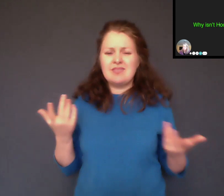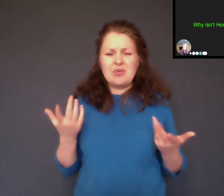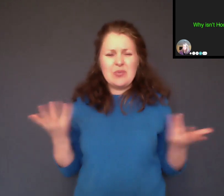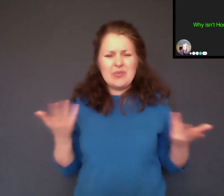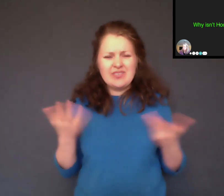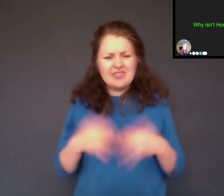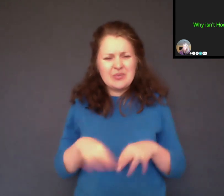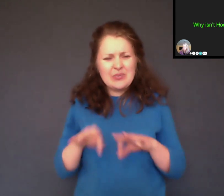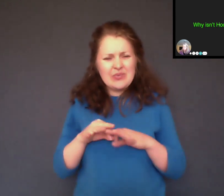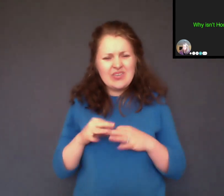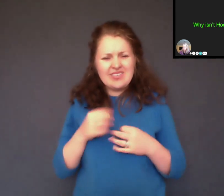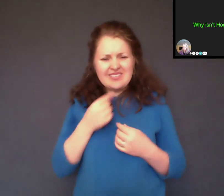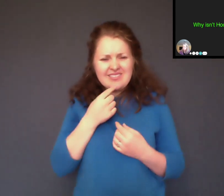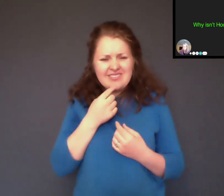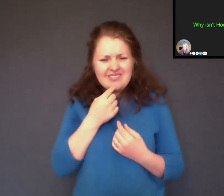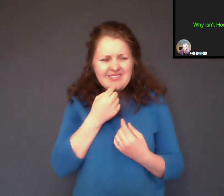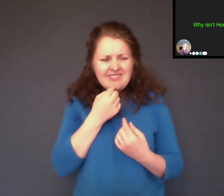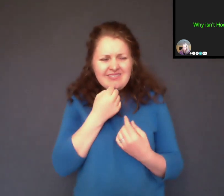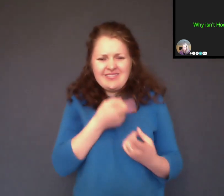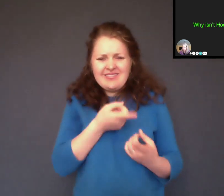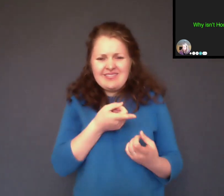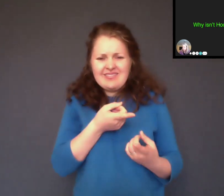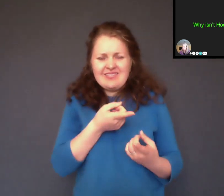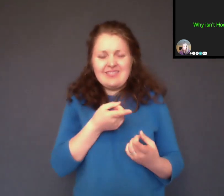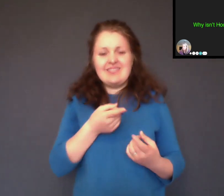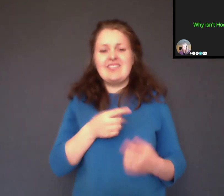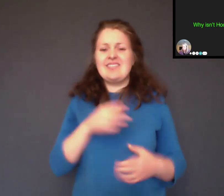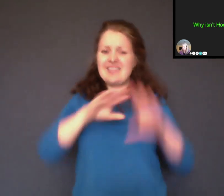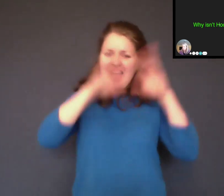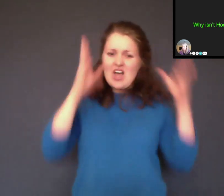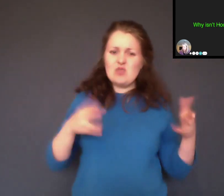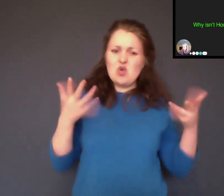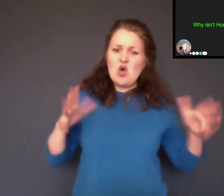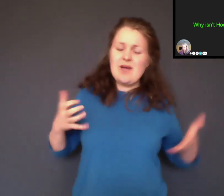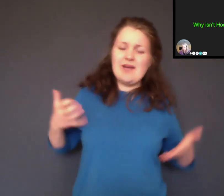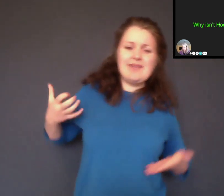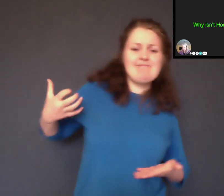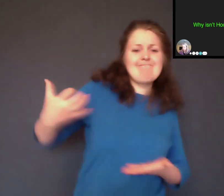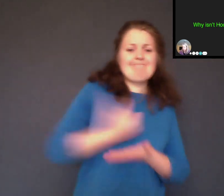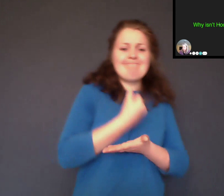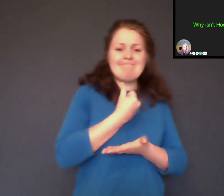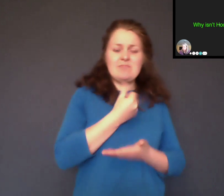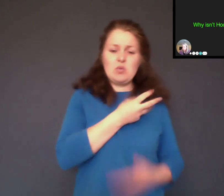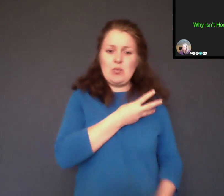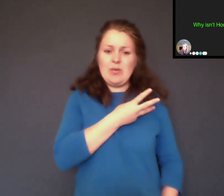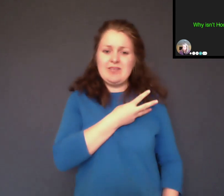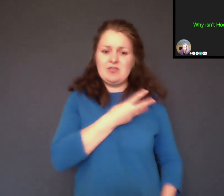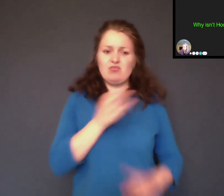was but what was the use the house had claimed wendell entirely he'd be more of a hindrance